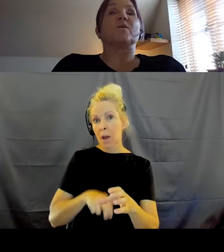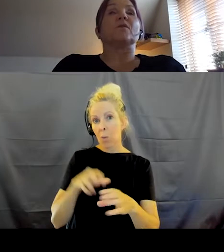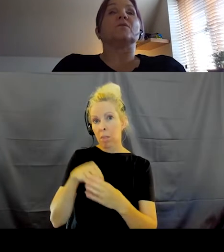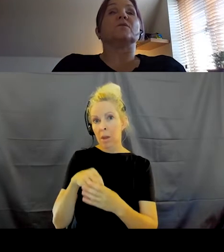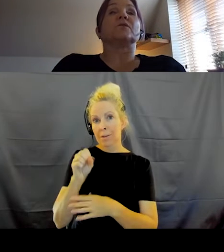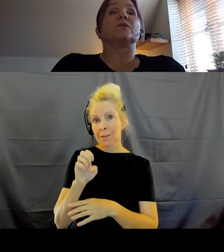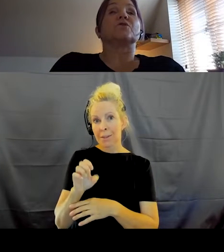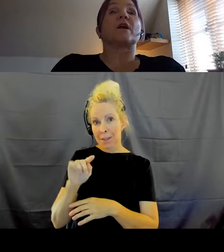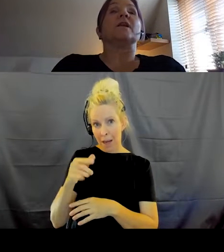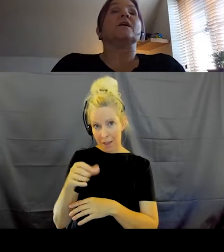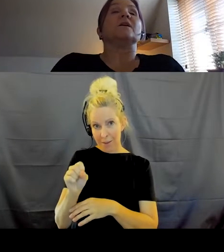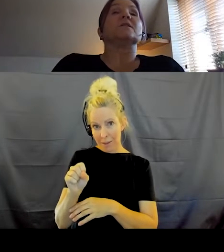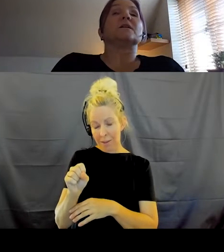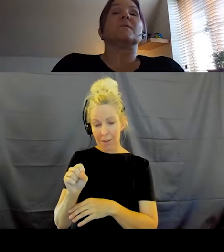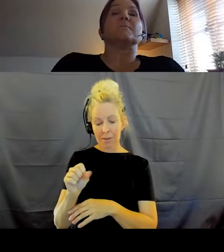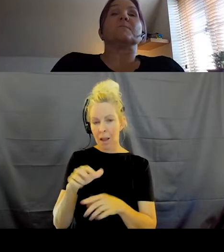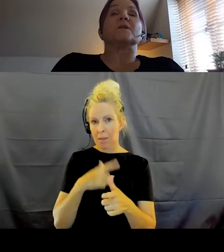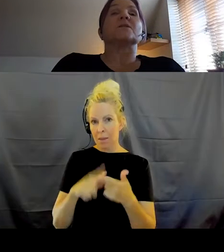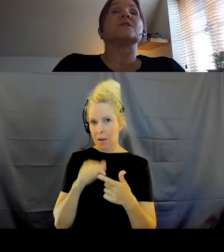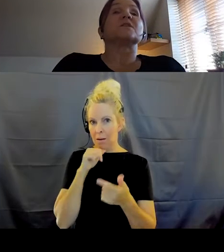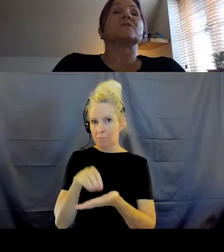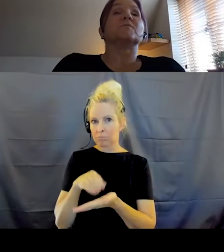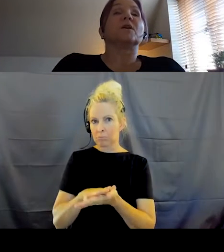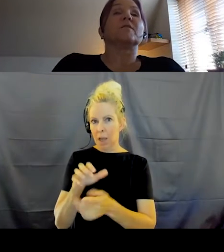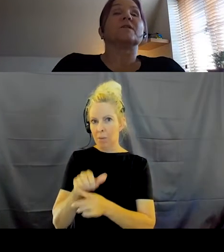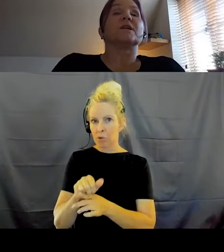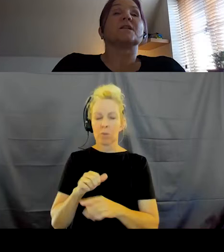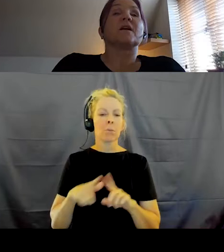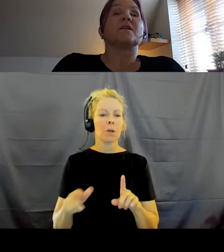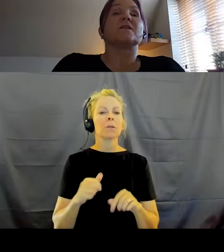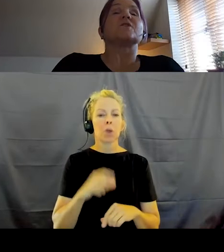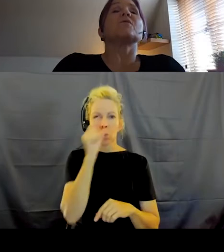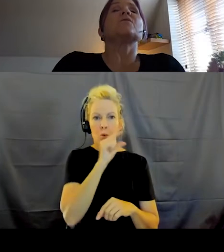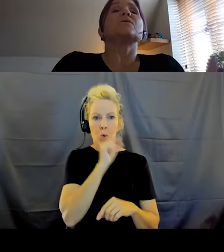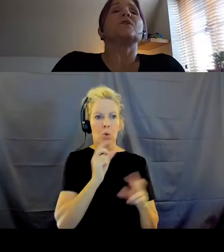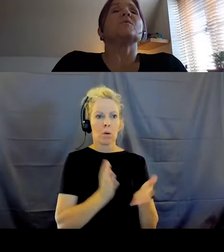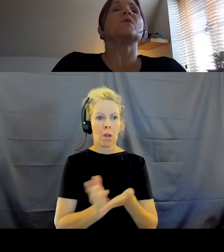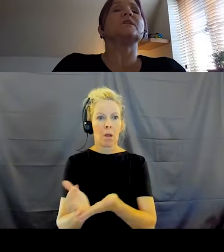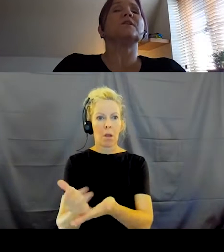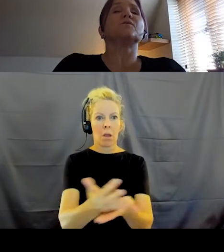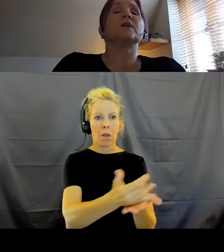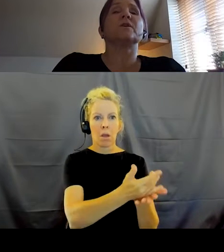by Google to train its statistical modeling for things like this. In the human quality is very,